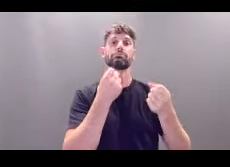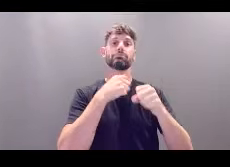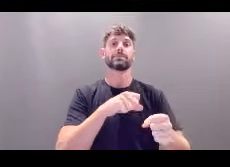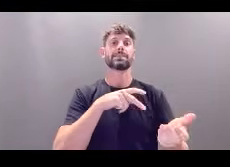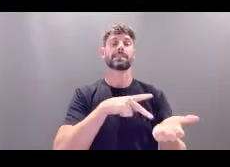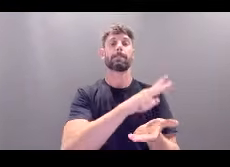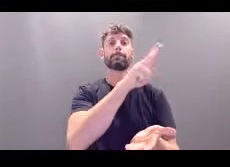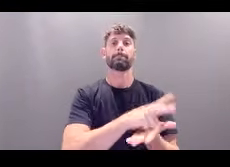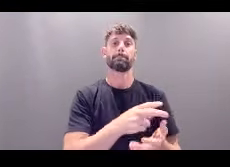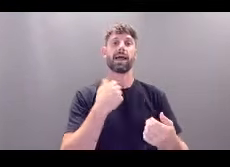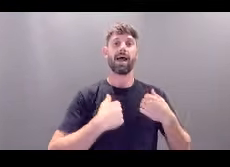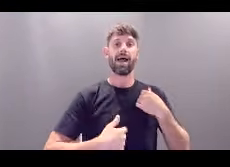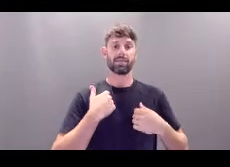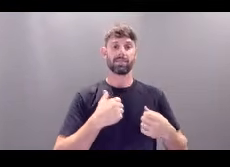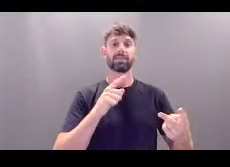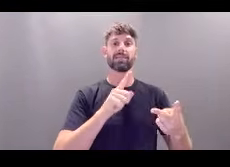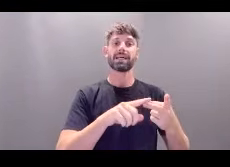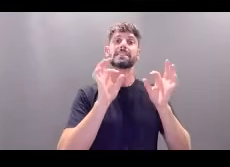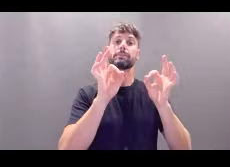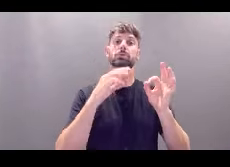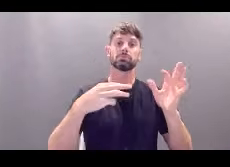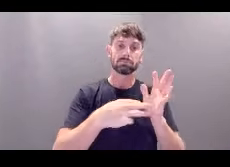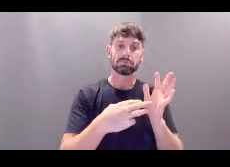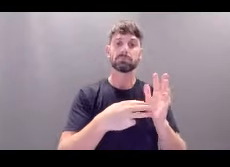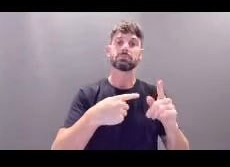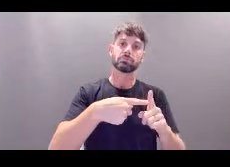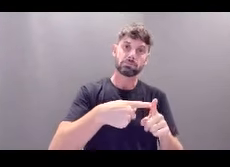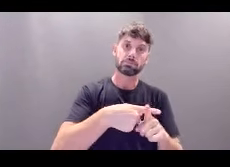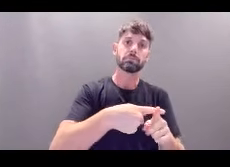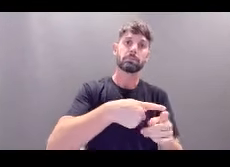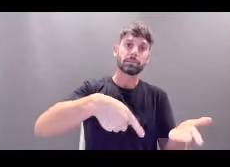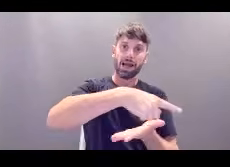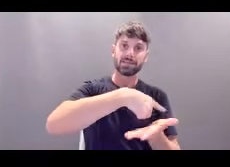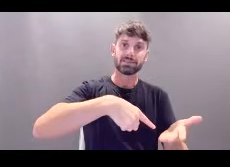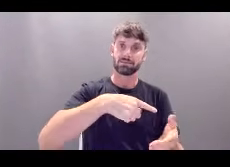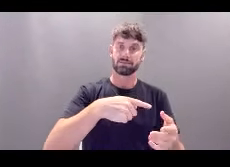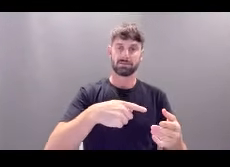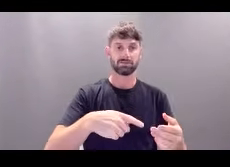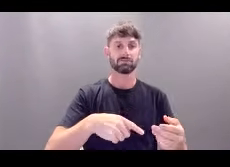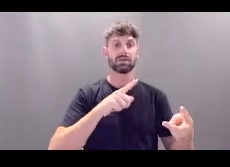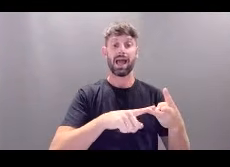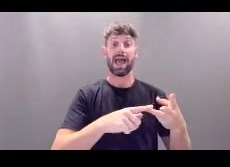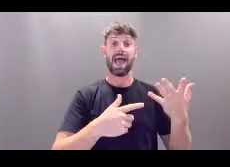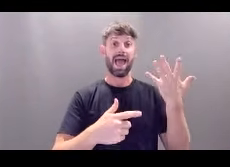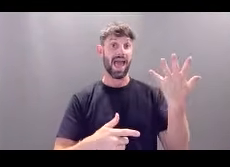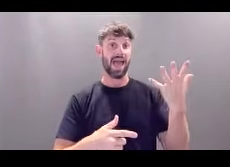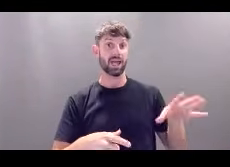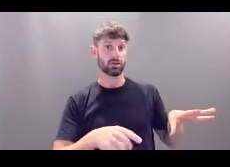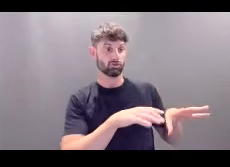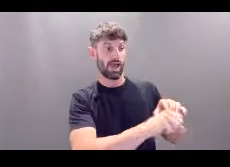adaptive cutlery, plates or other utensils, handrails and portable ramps.